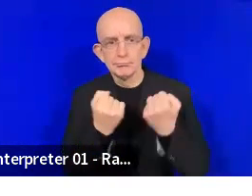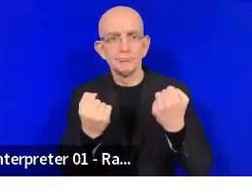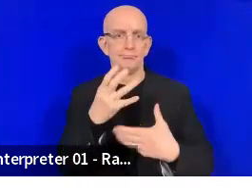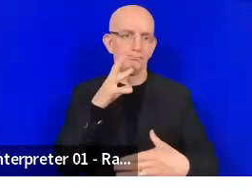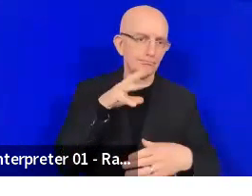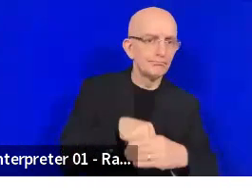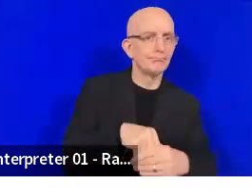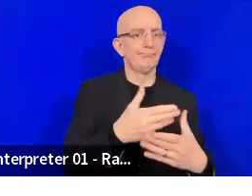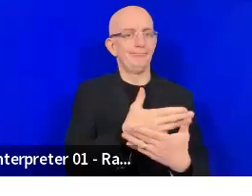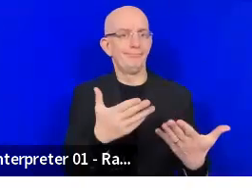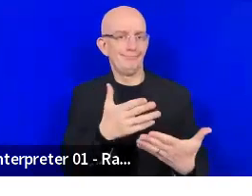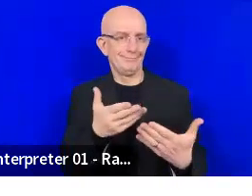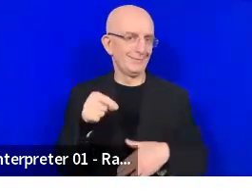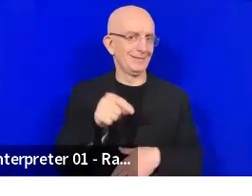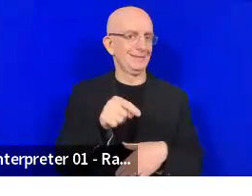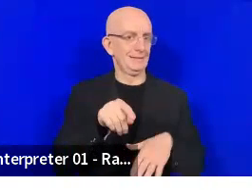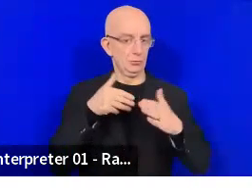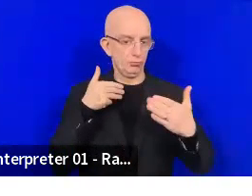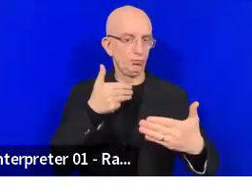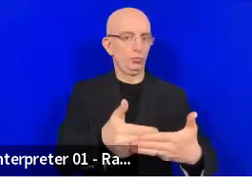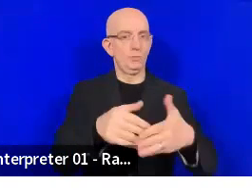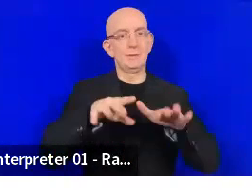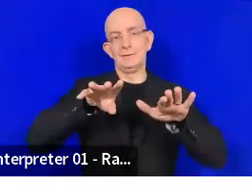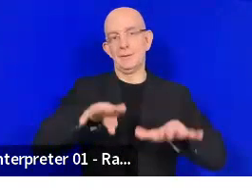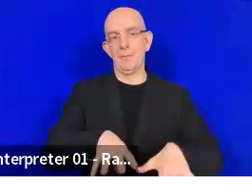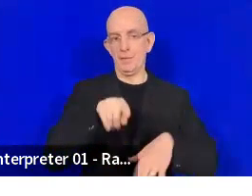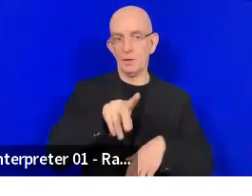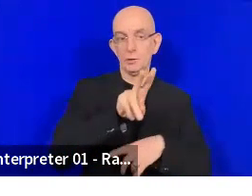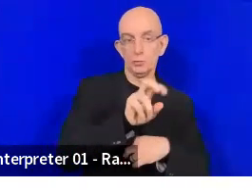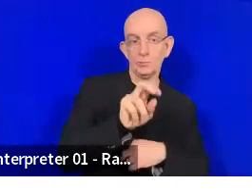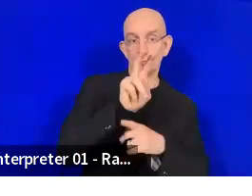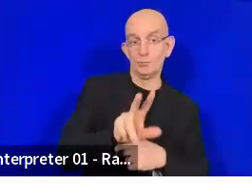First here you can see a message sheet. Can you download it.